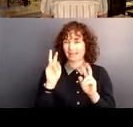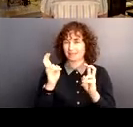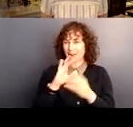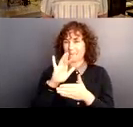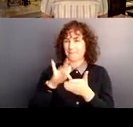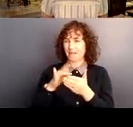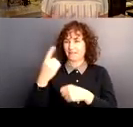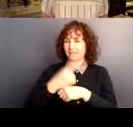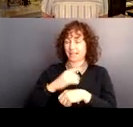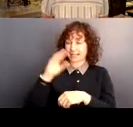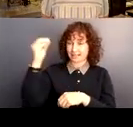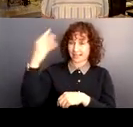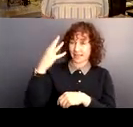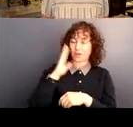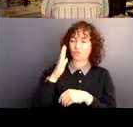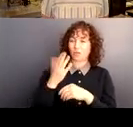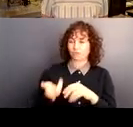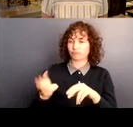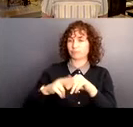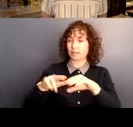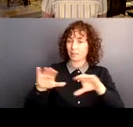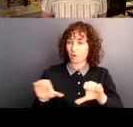have been found to increase productivity because this type of lighting